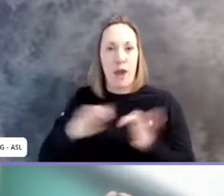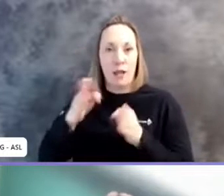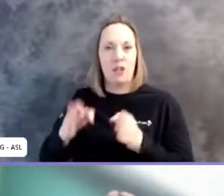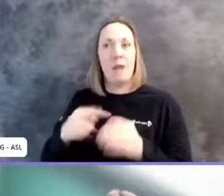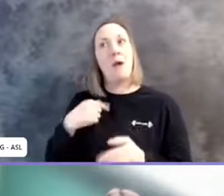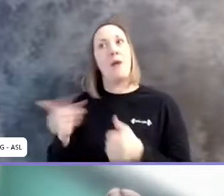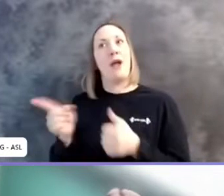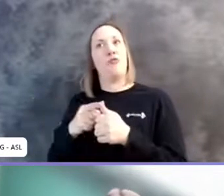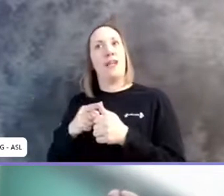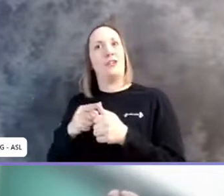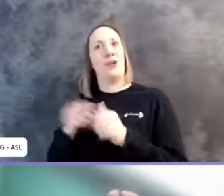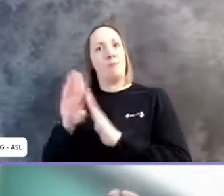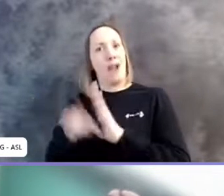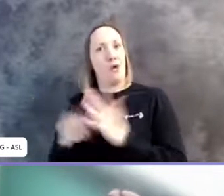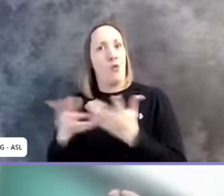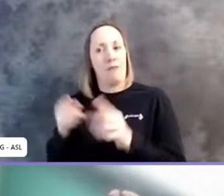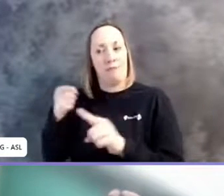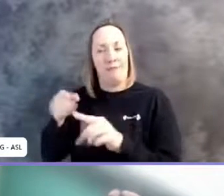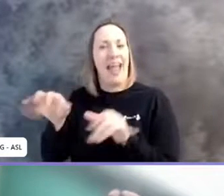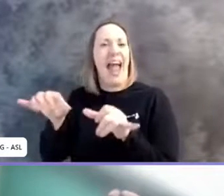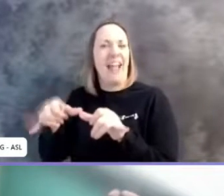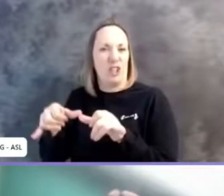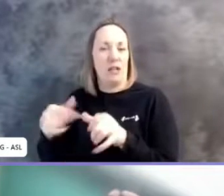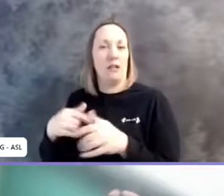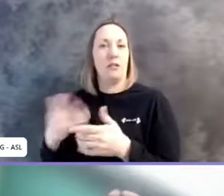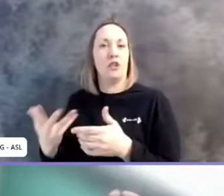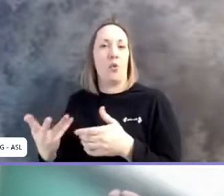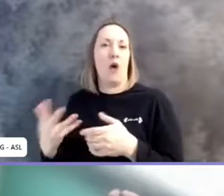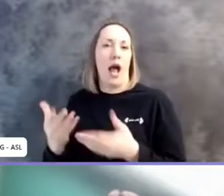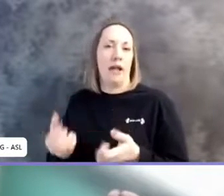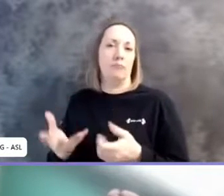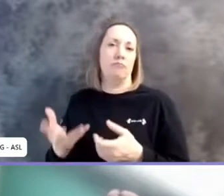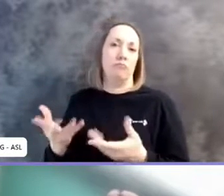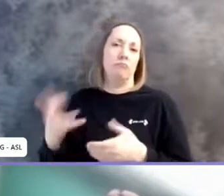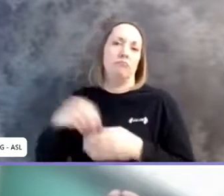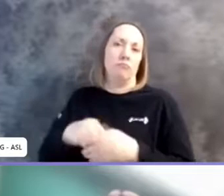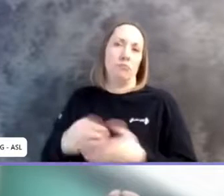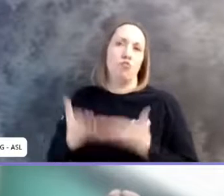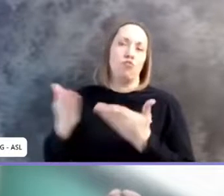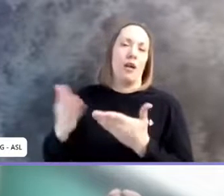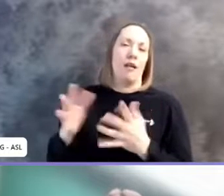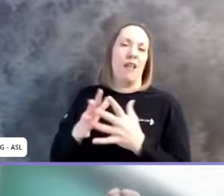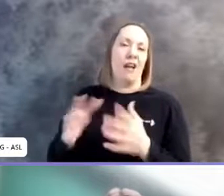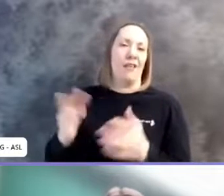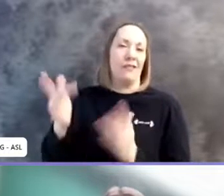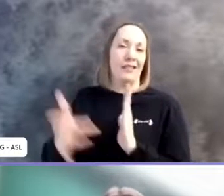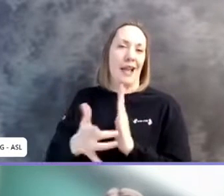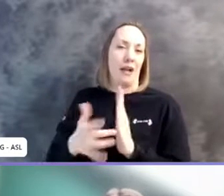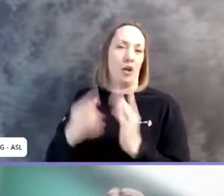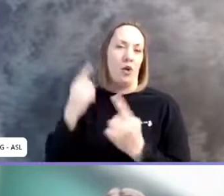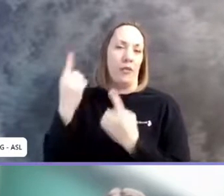these programs for about 8 years now, strategy, typically product but my original background is